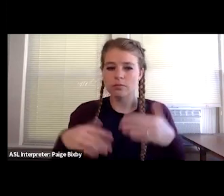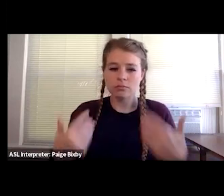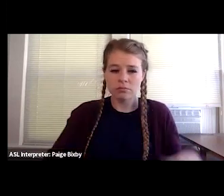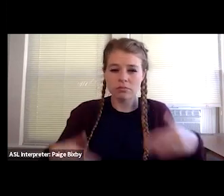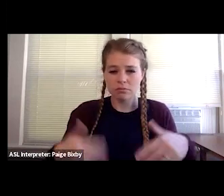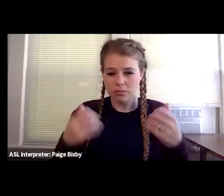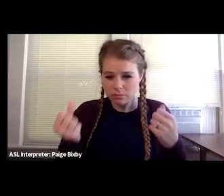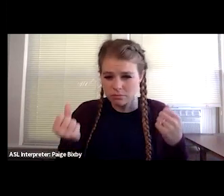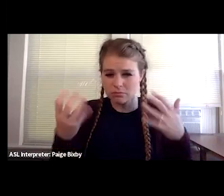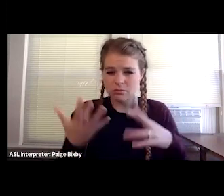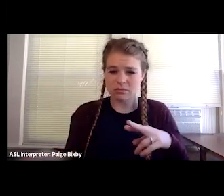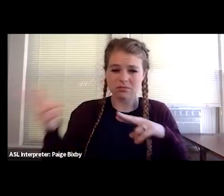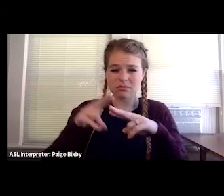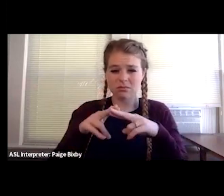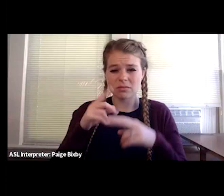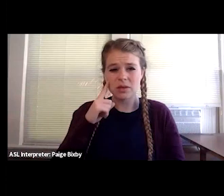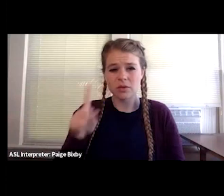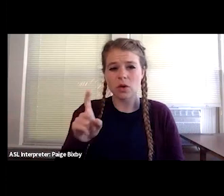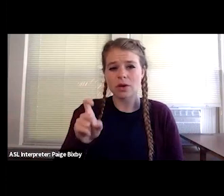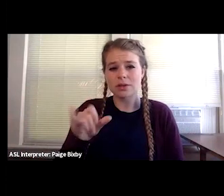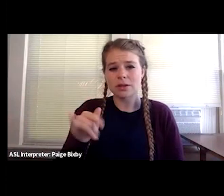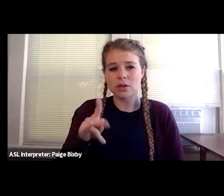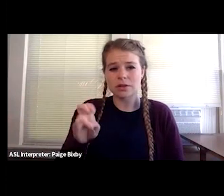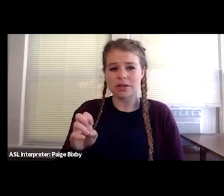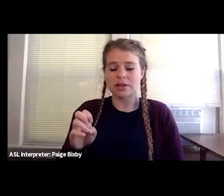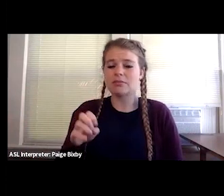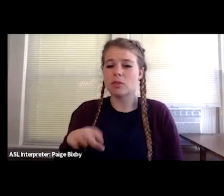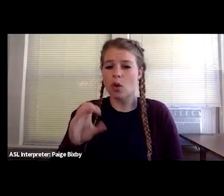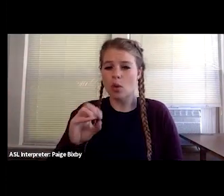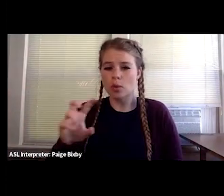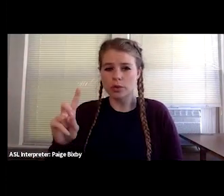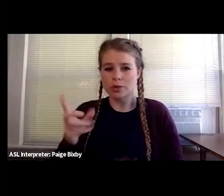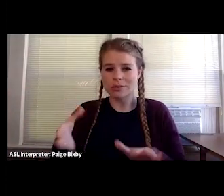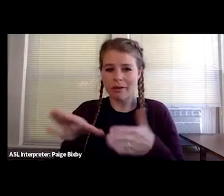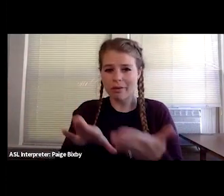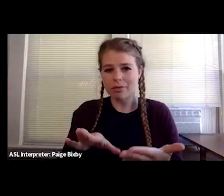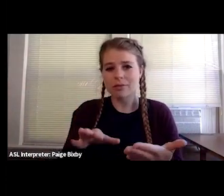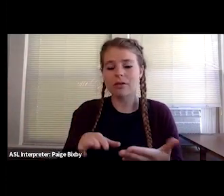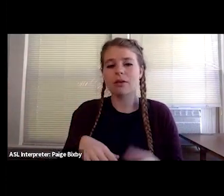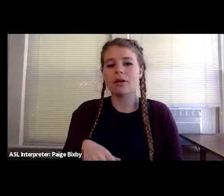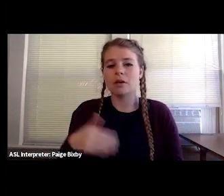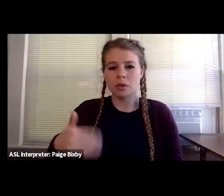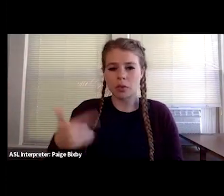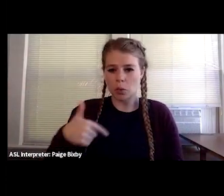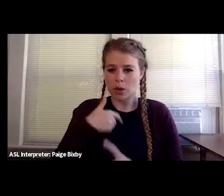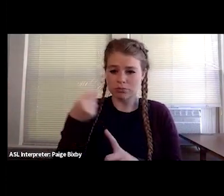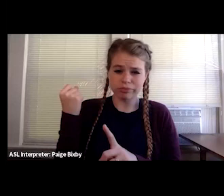in the xylazine-positive overdose stuff across the United States. I think, you know, we talk about how we've been really hard hit specifically with the wounds